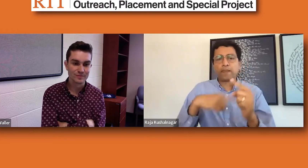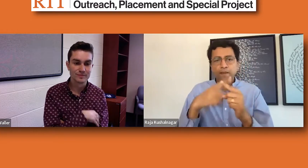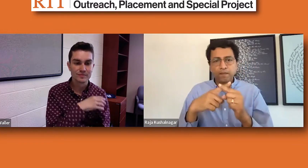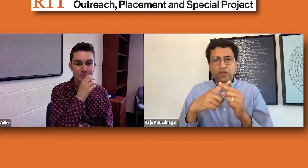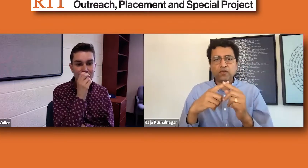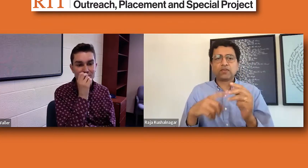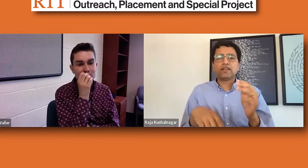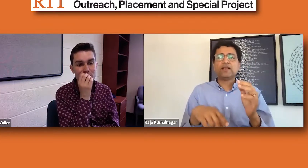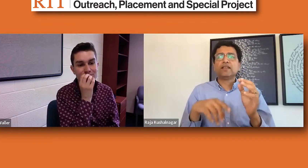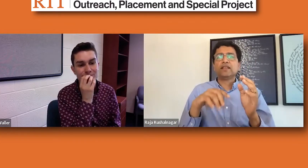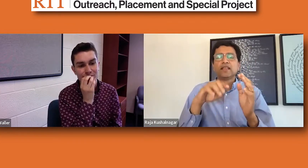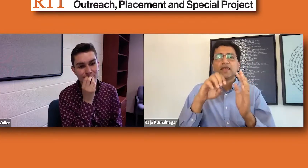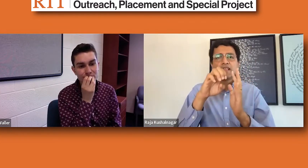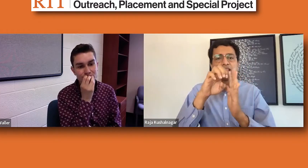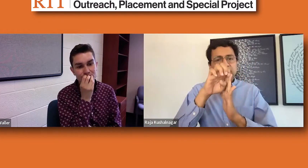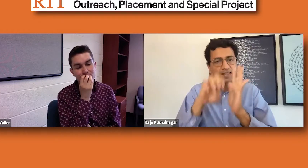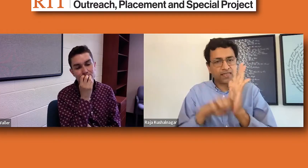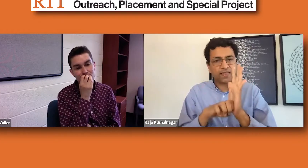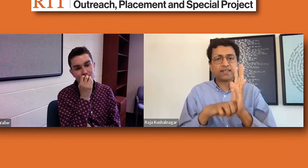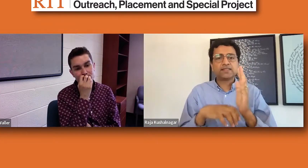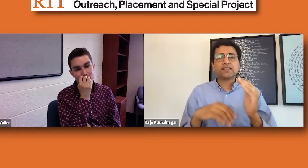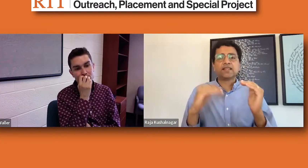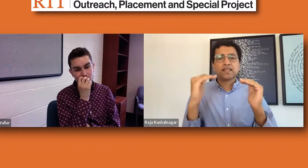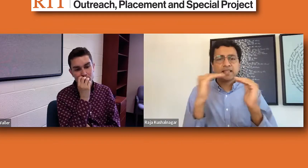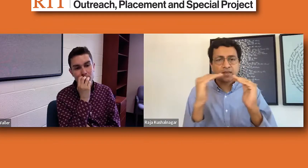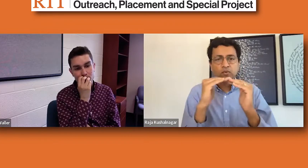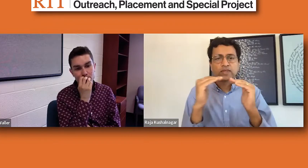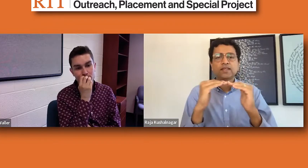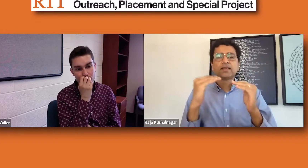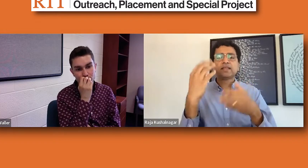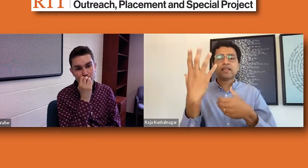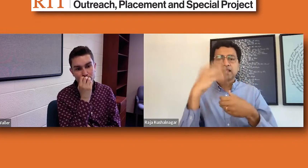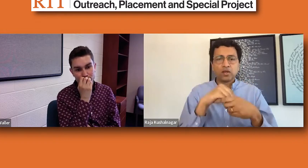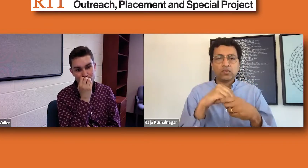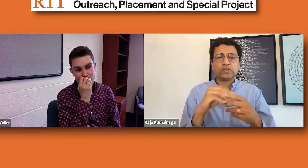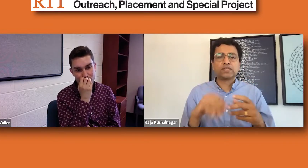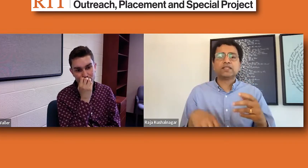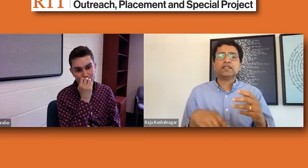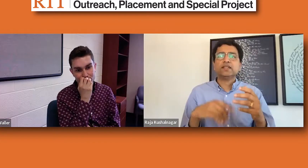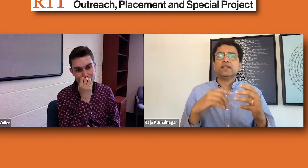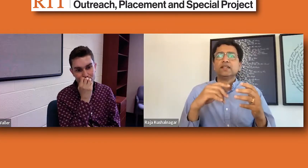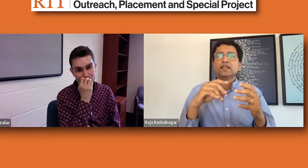where we look at the the ethical equivalence